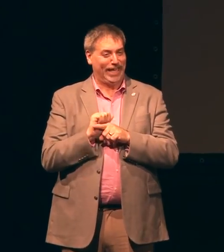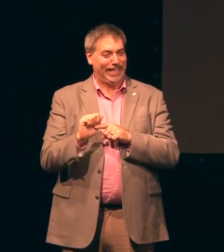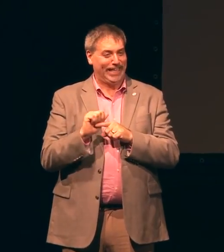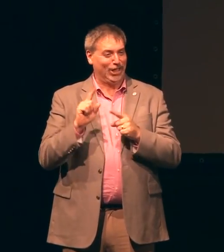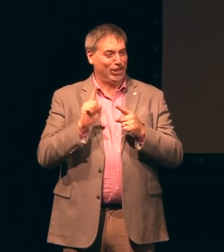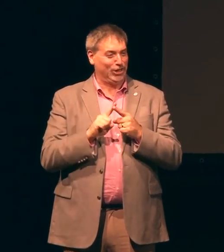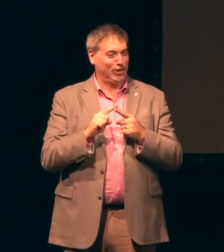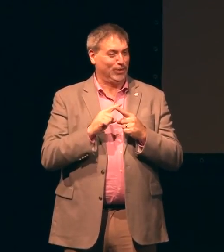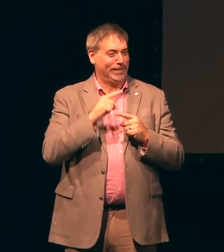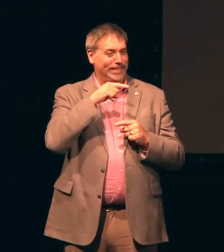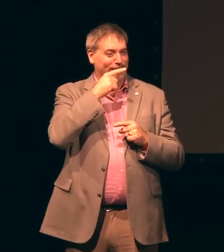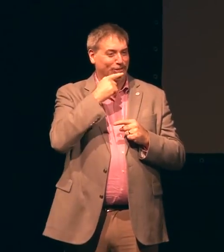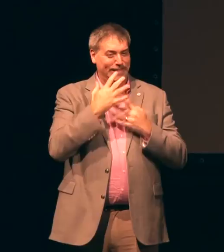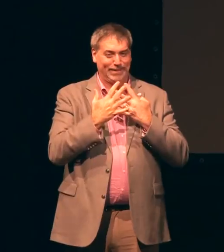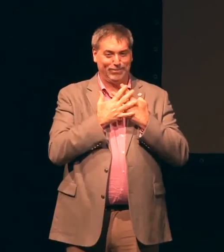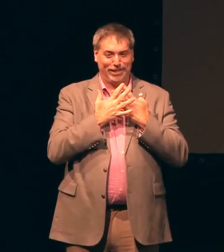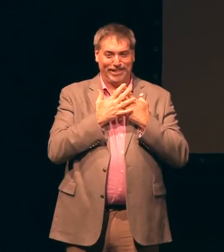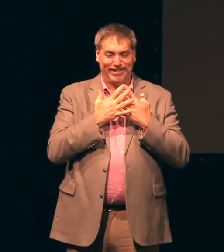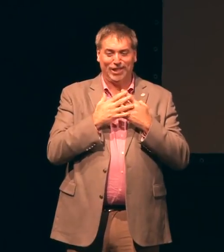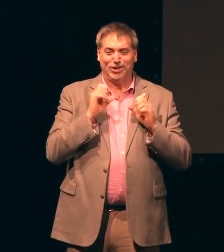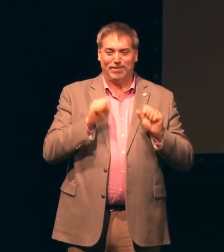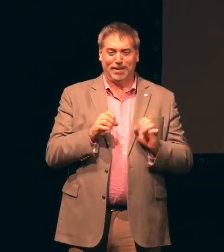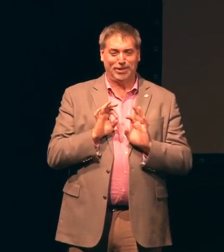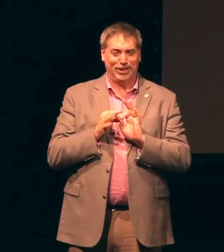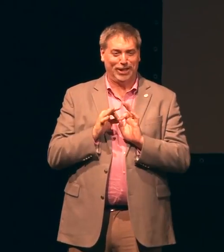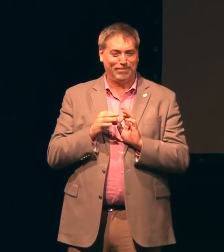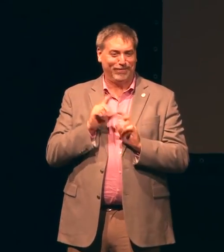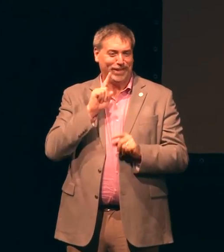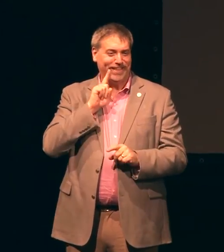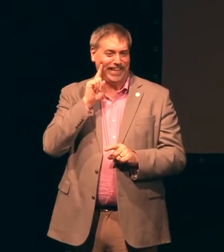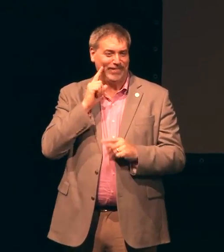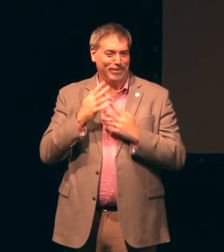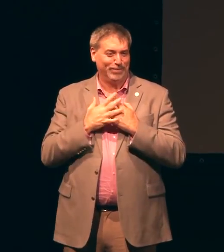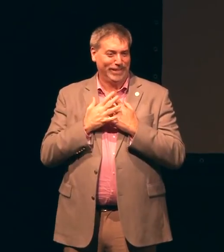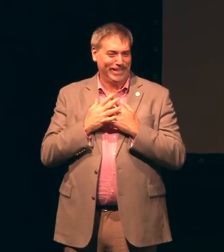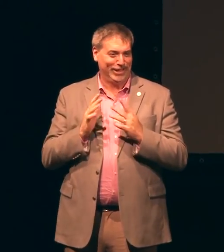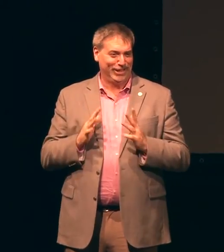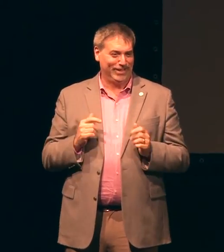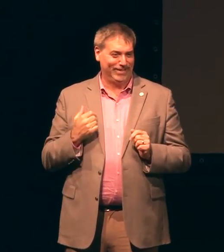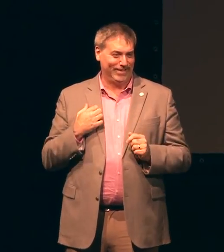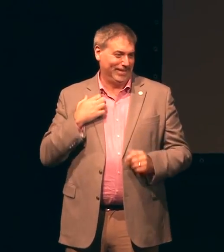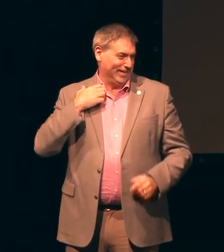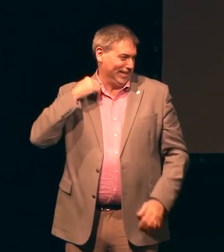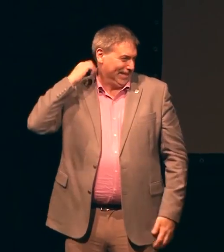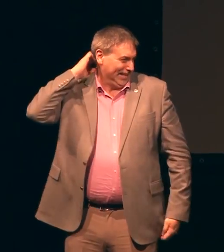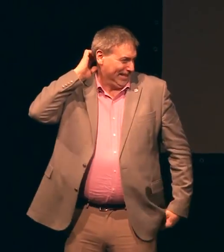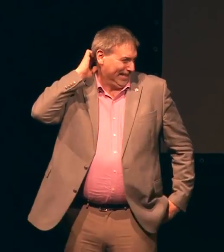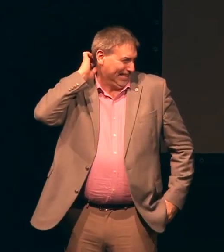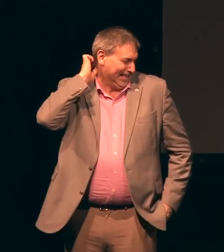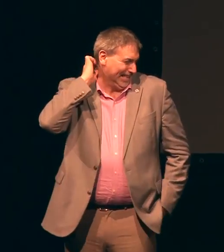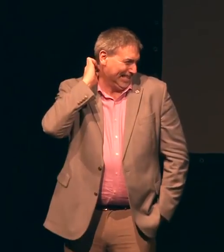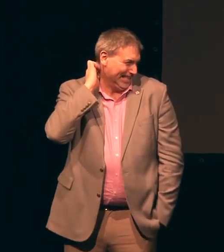interpreter training to hearing prisoners to become interpreters for the fellow inmates in the